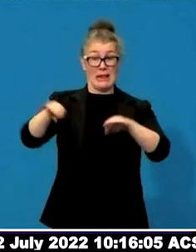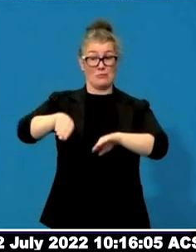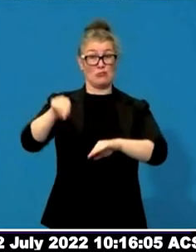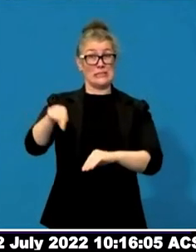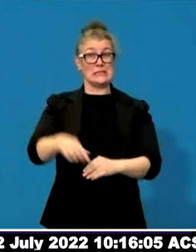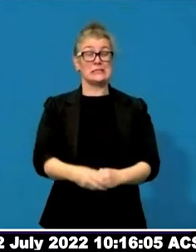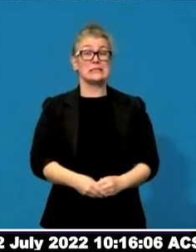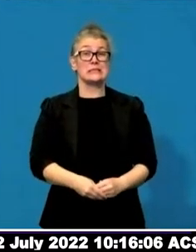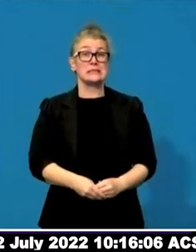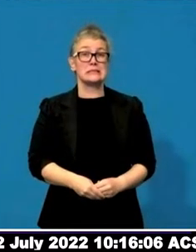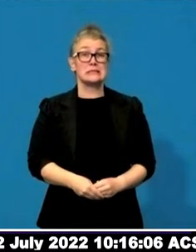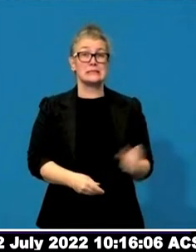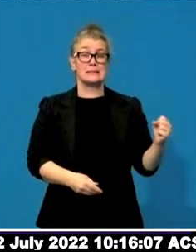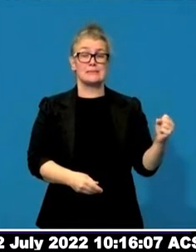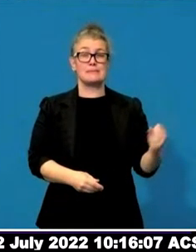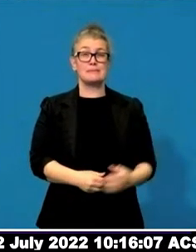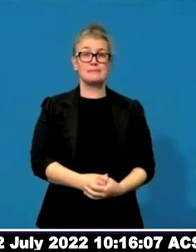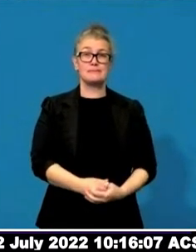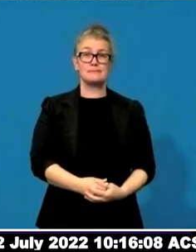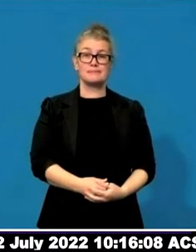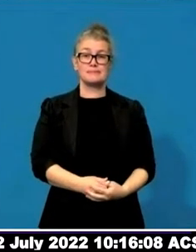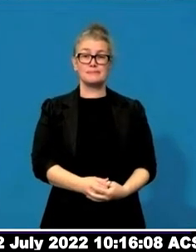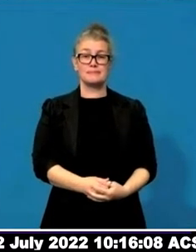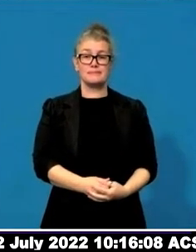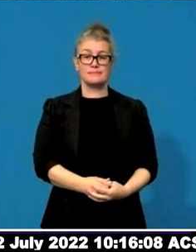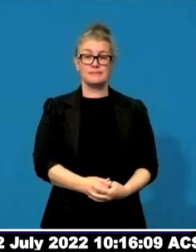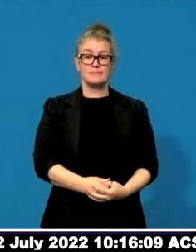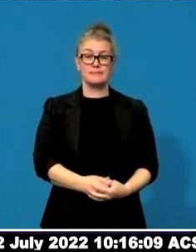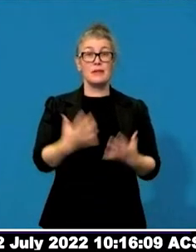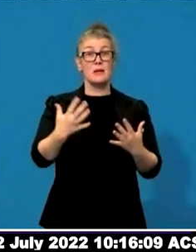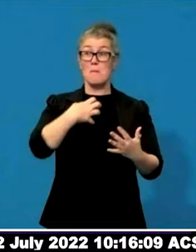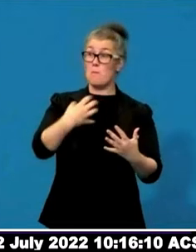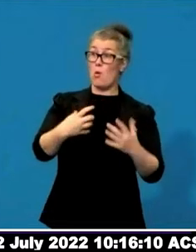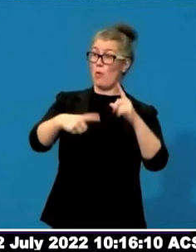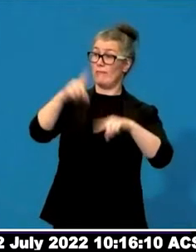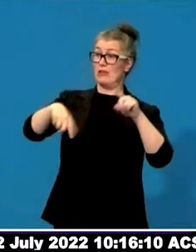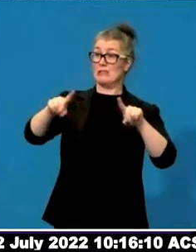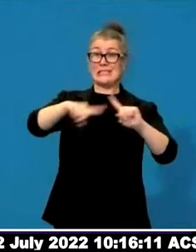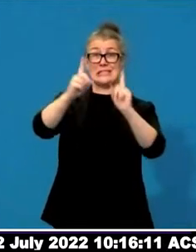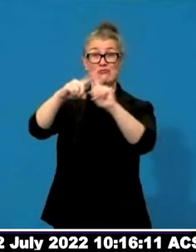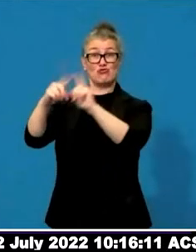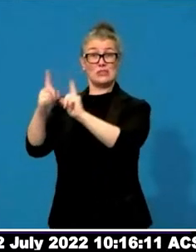Em is nodding. And there's a lot more variety in Alice Springs for clothes?